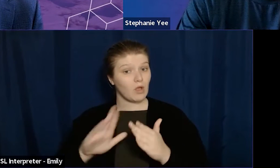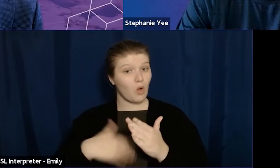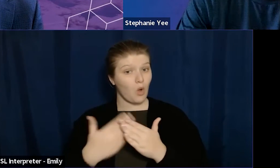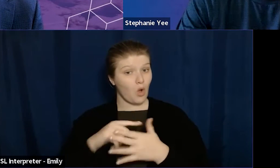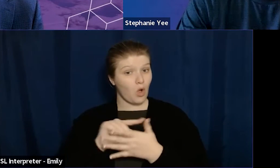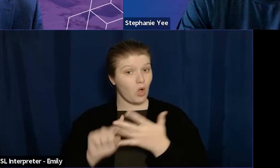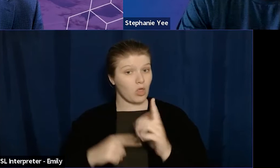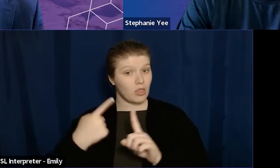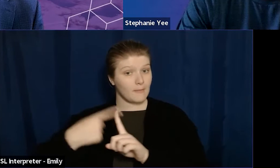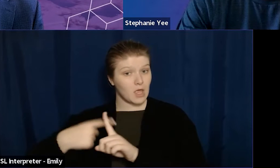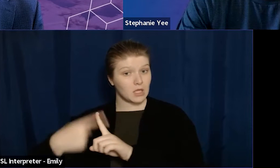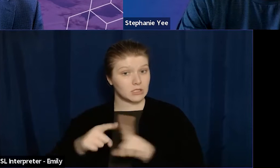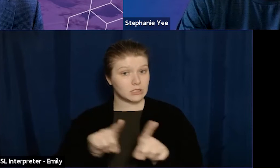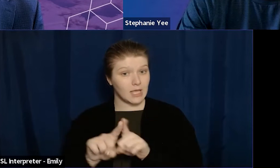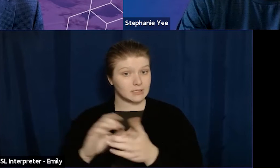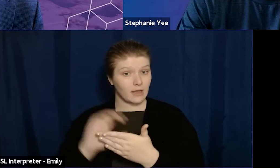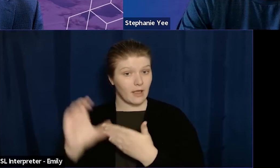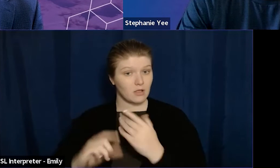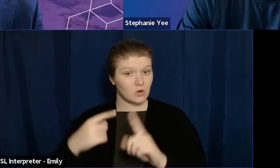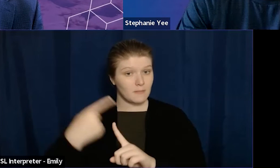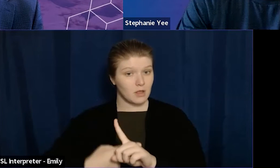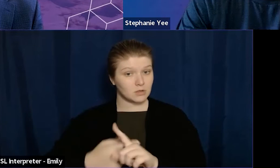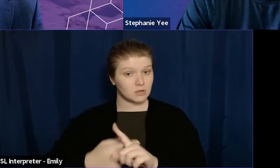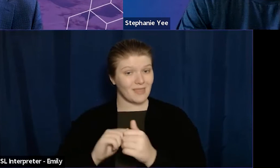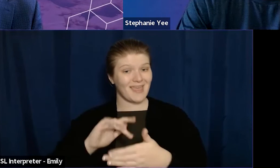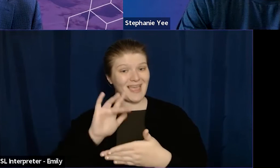as calendar months, with academic empty academic and summer columns,